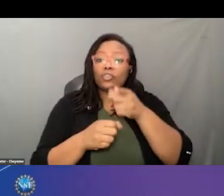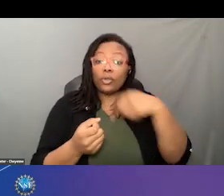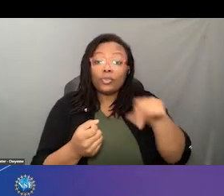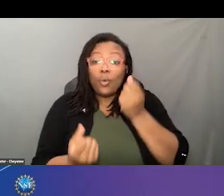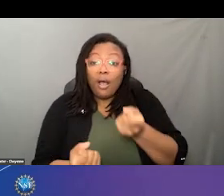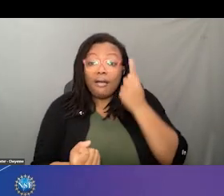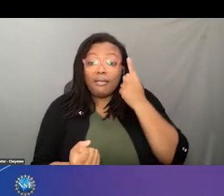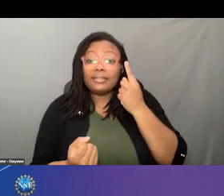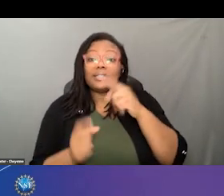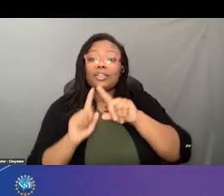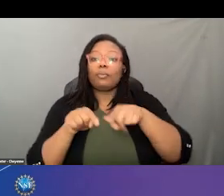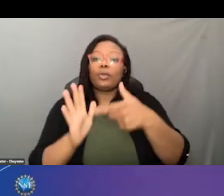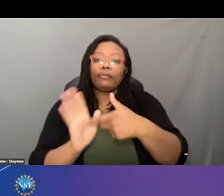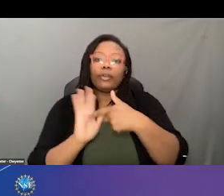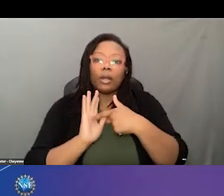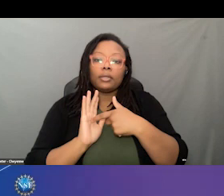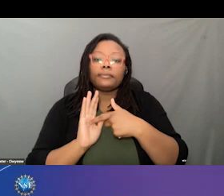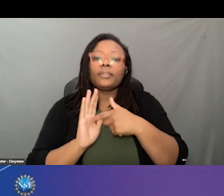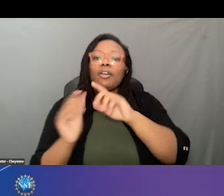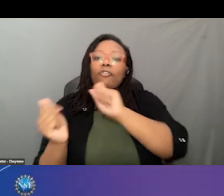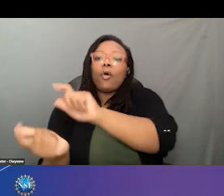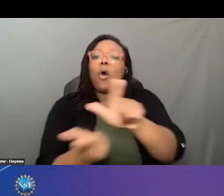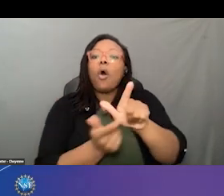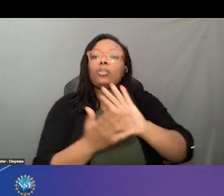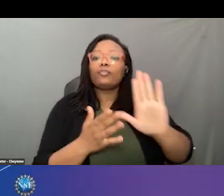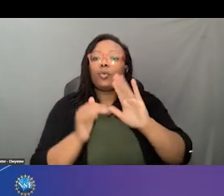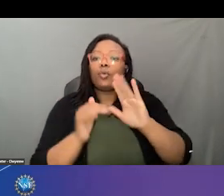that you understand the reporting requirements for all of your awards.